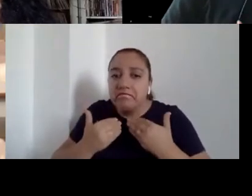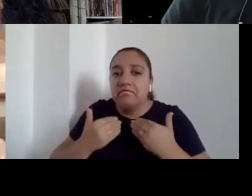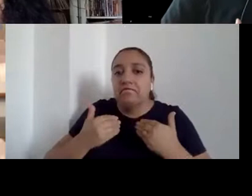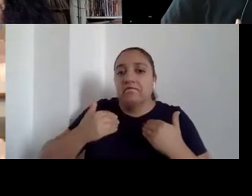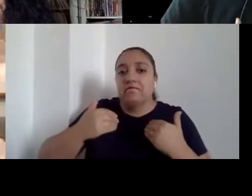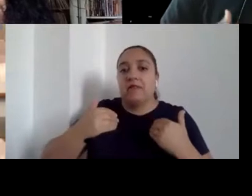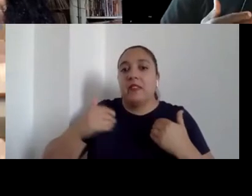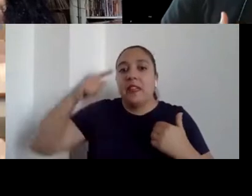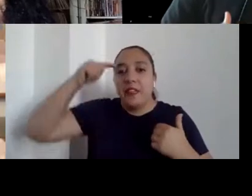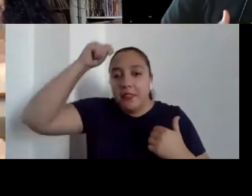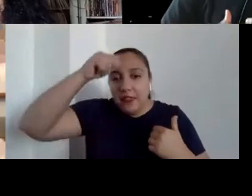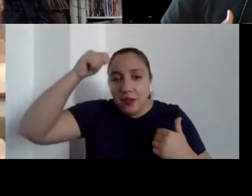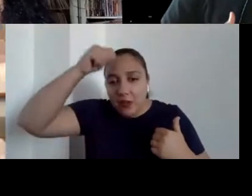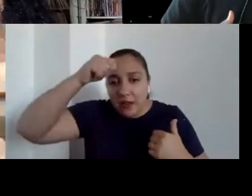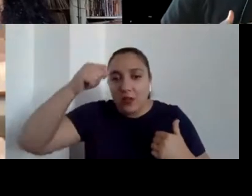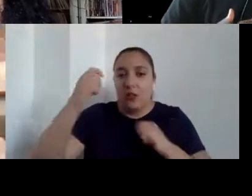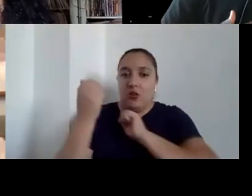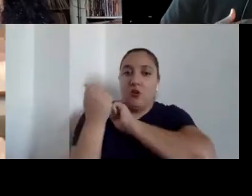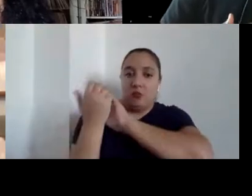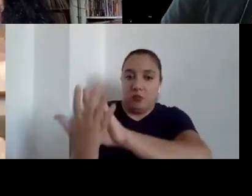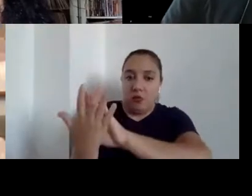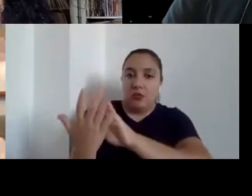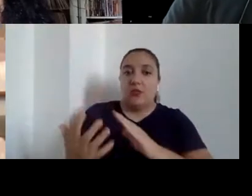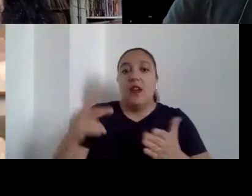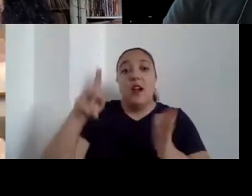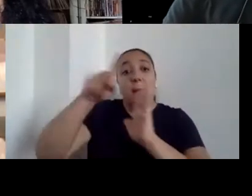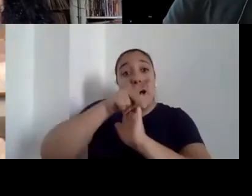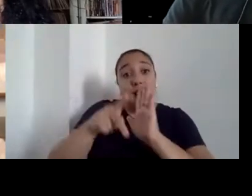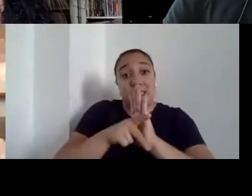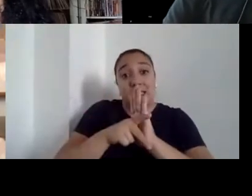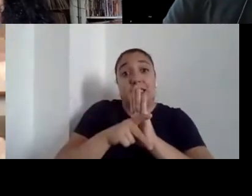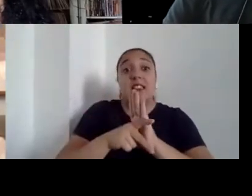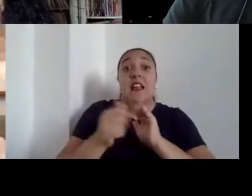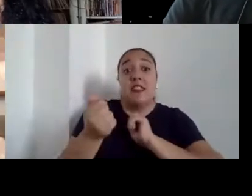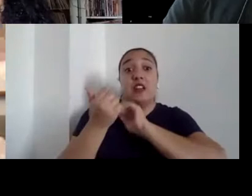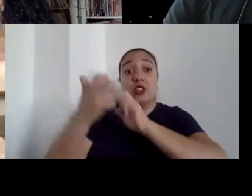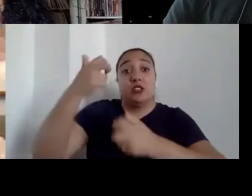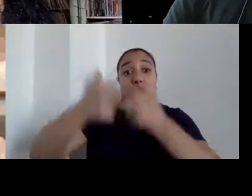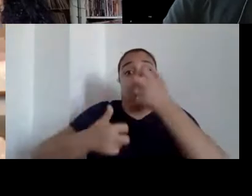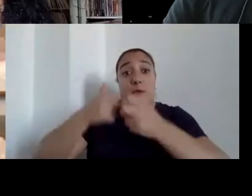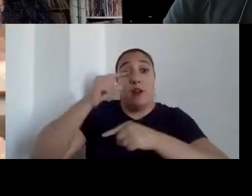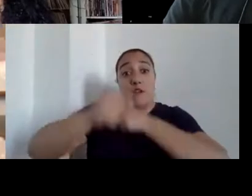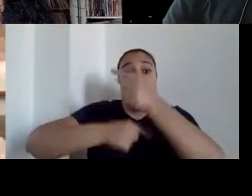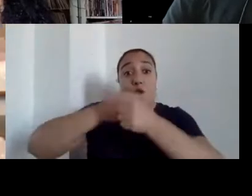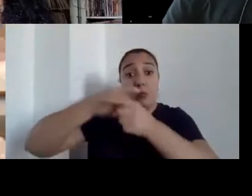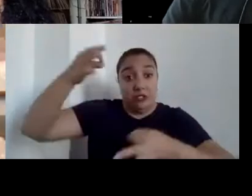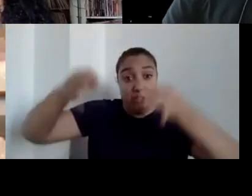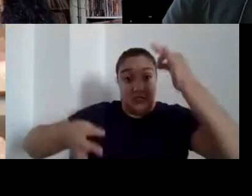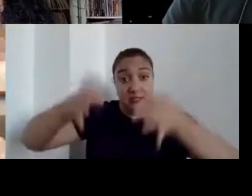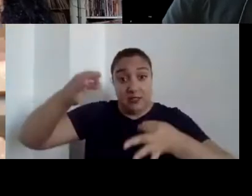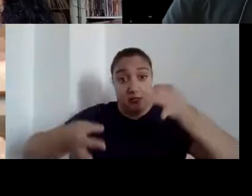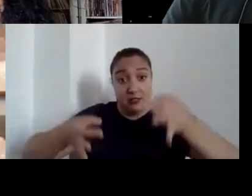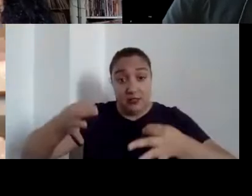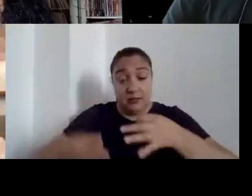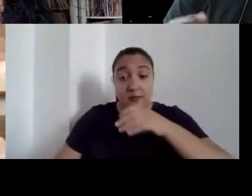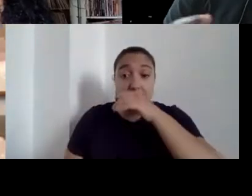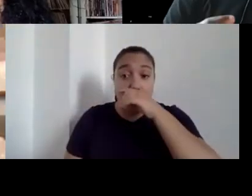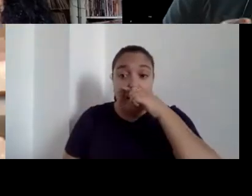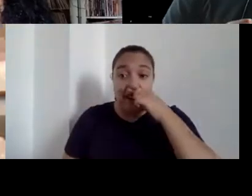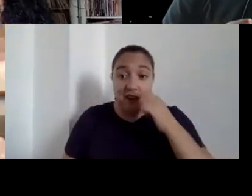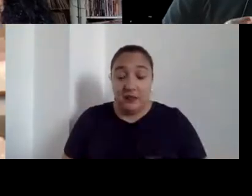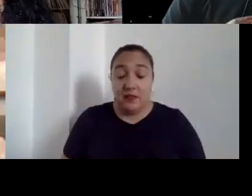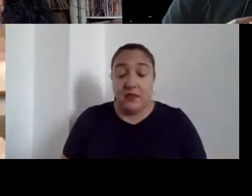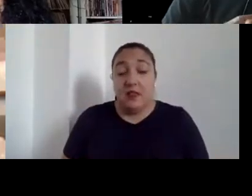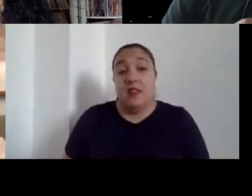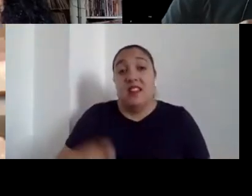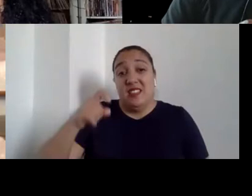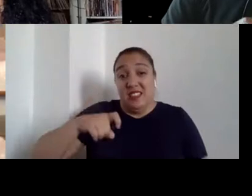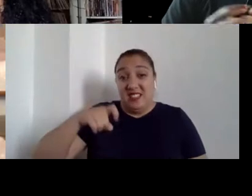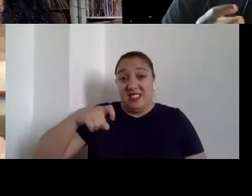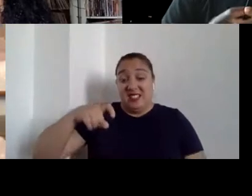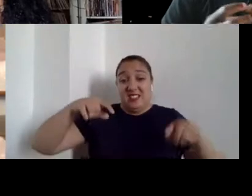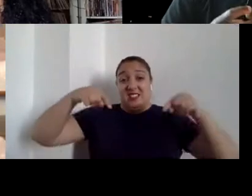that address issues of global justice. This collective consortium of myself and other